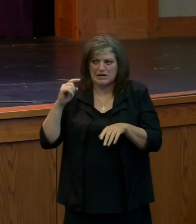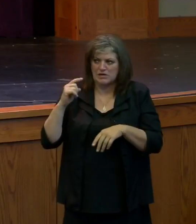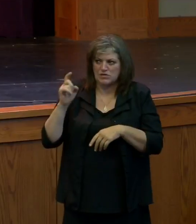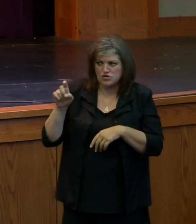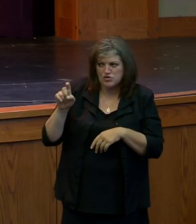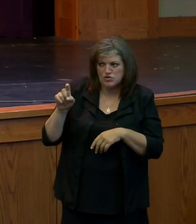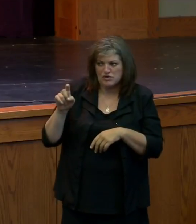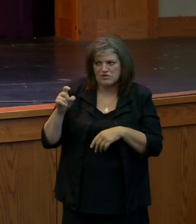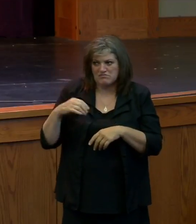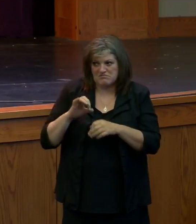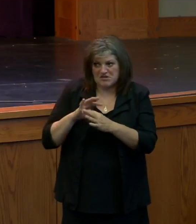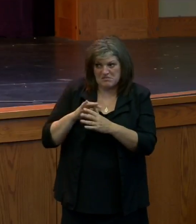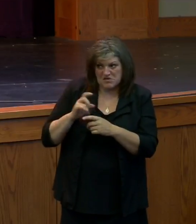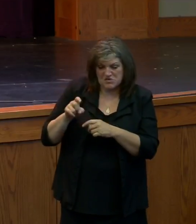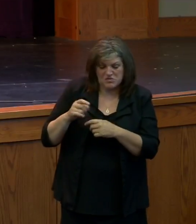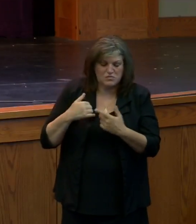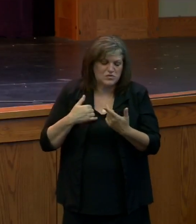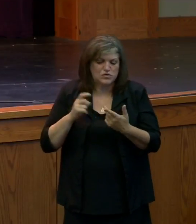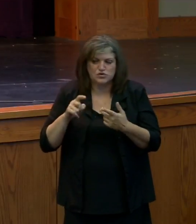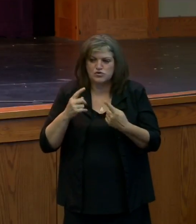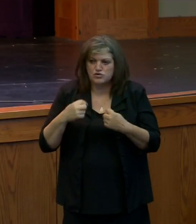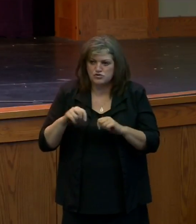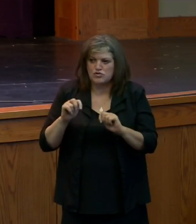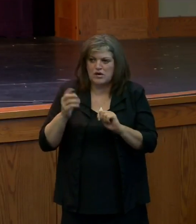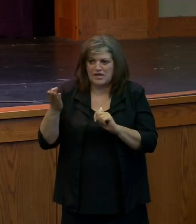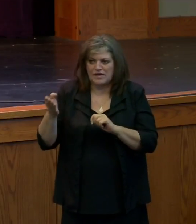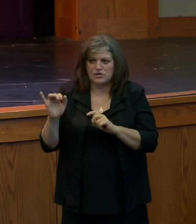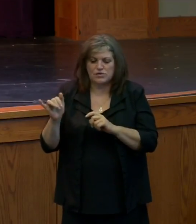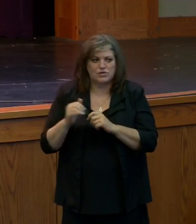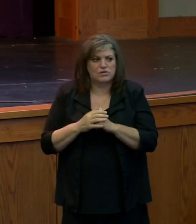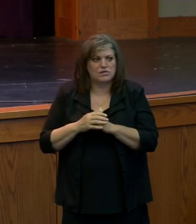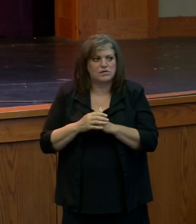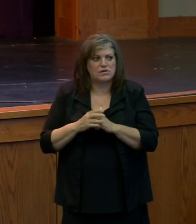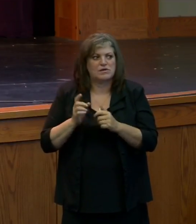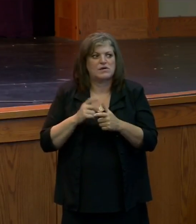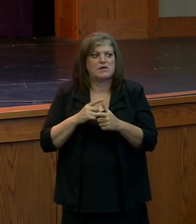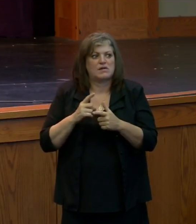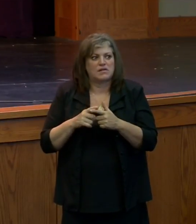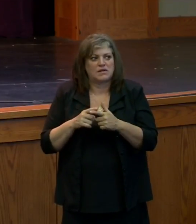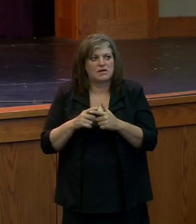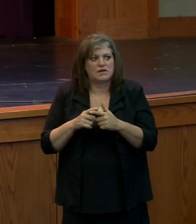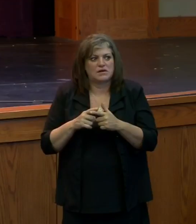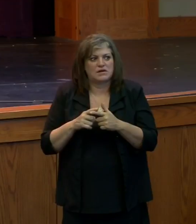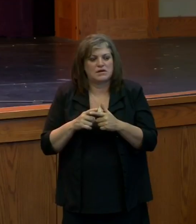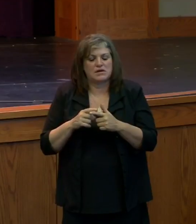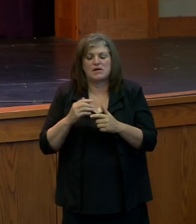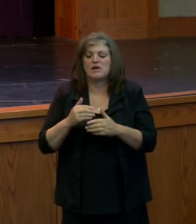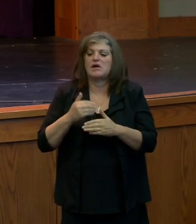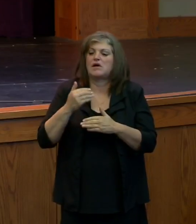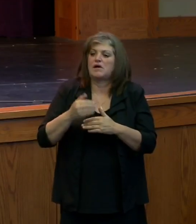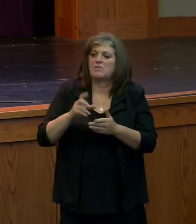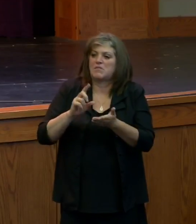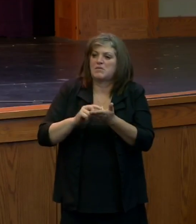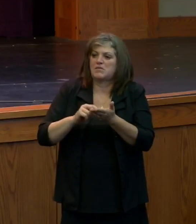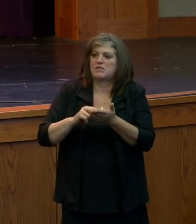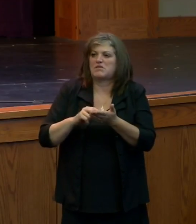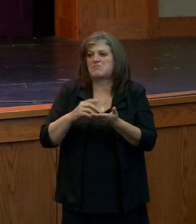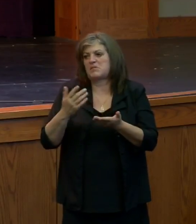WE WILL HAVE INPUT FOR THAT BUT WE CERTAINLY SHOULD TRY TO HAVE IT THERE, TOO, AND THEN ASSUMING PUBLICATION ON 8/12 POSSIBLY